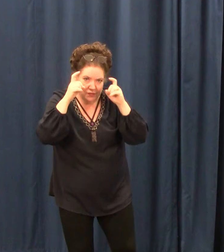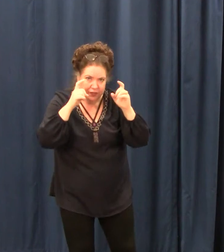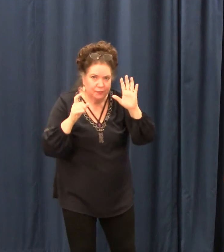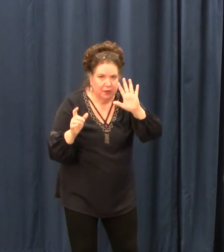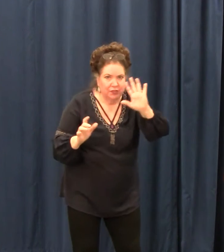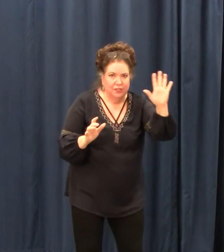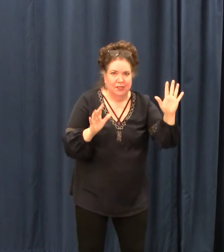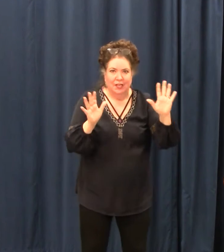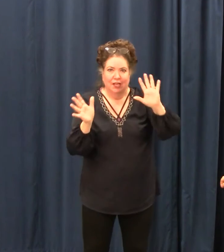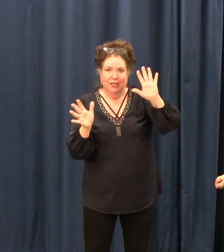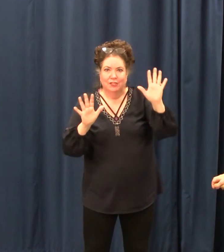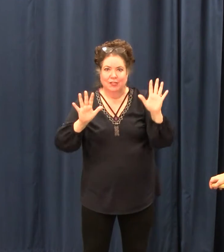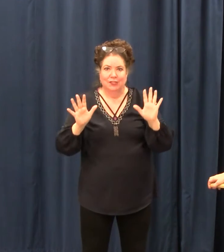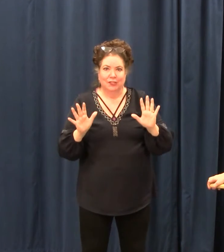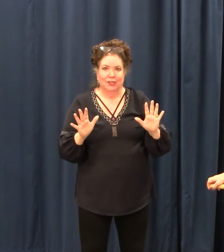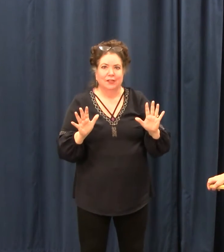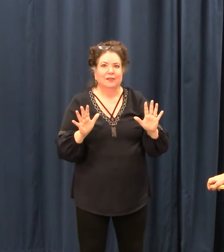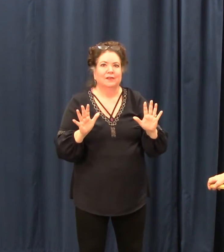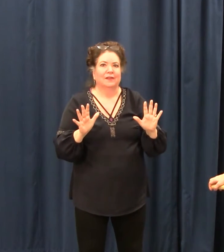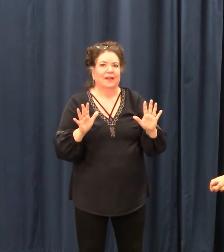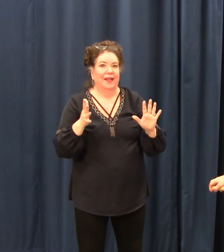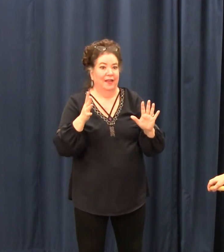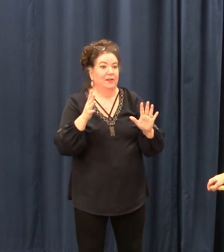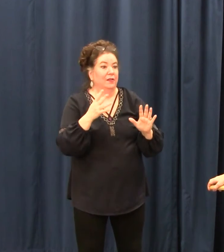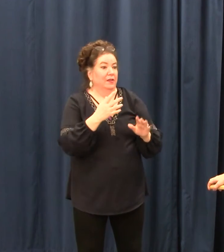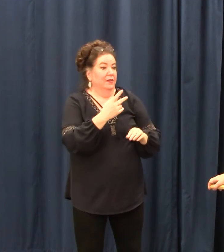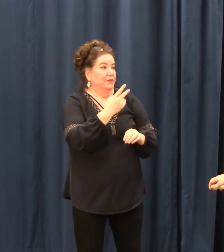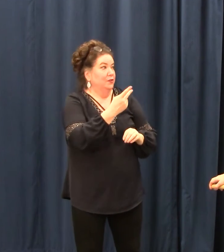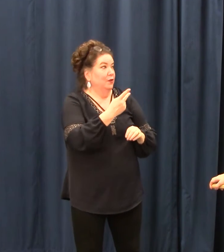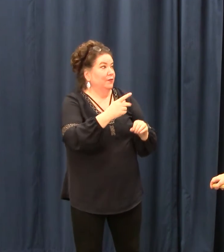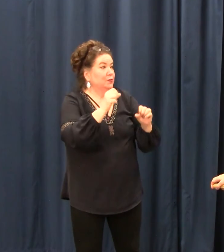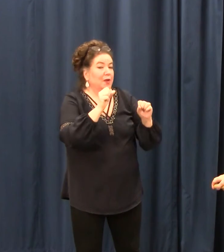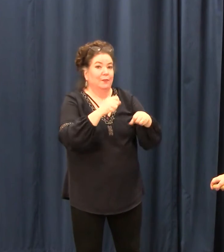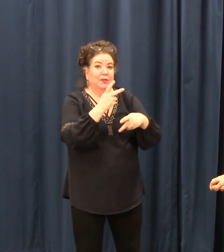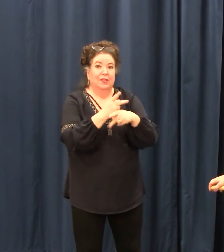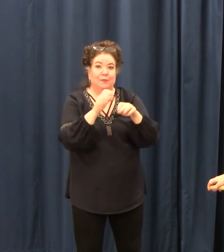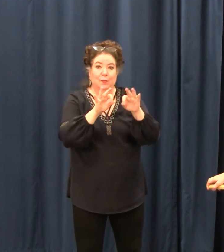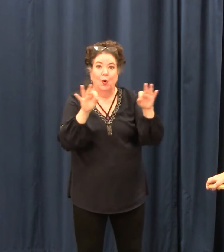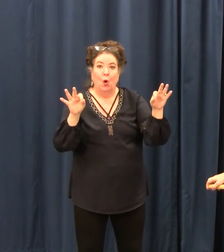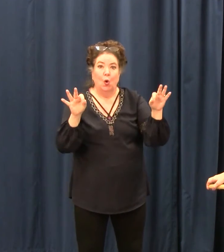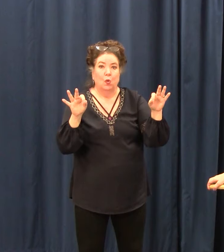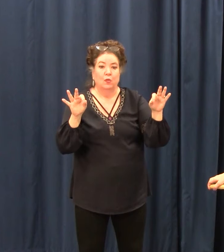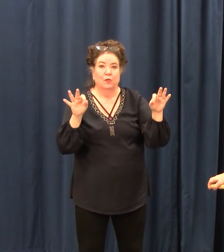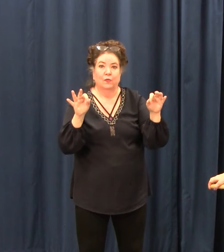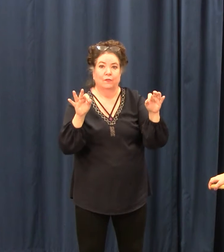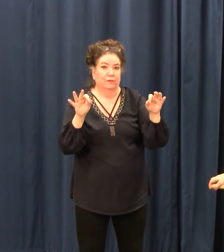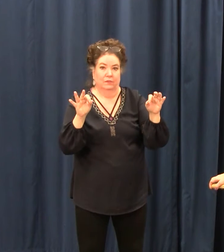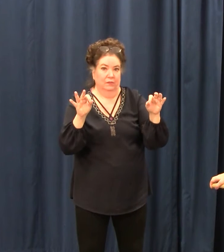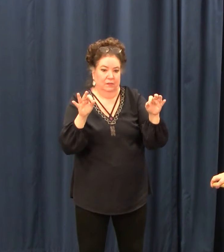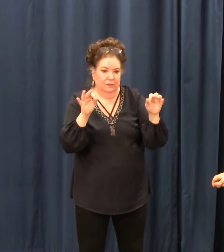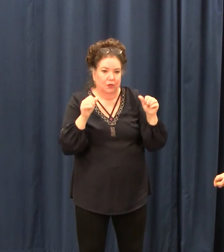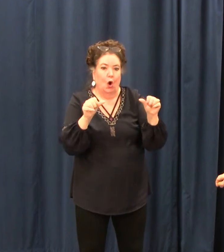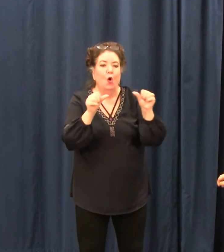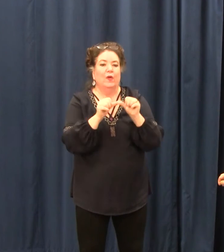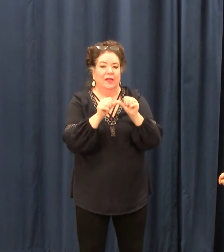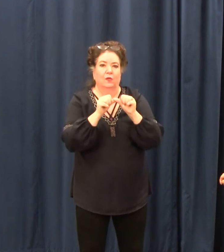facial expression, pressure and the two of us were able to keep the pole going without